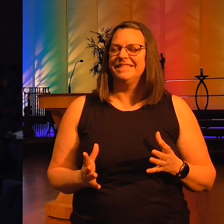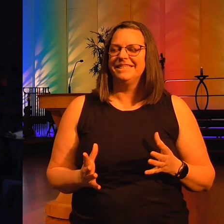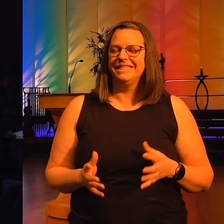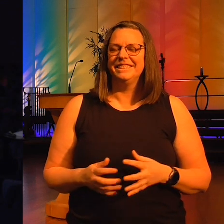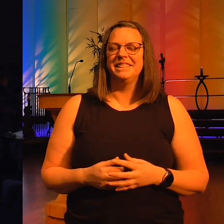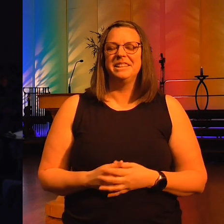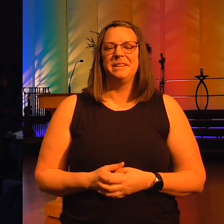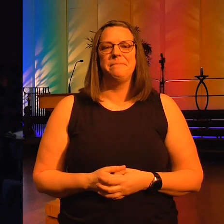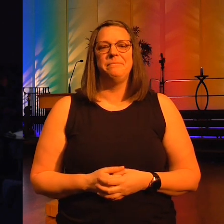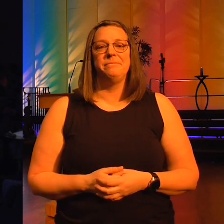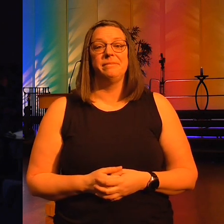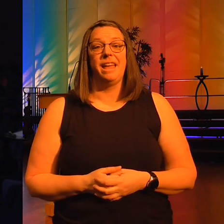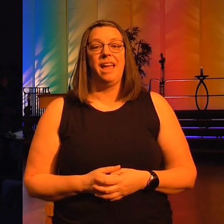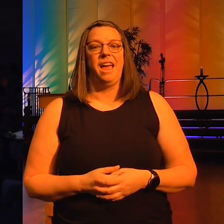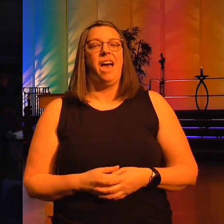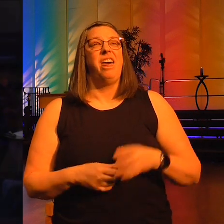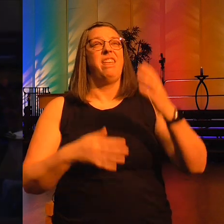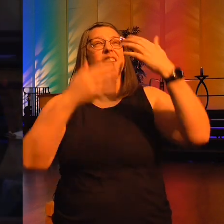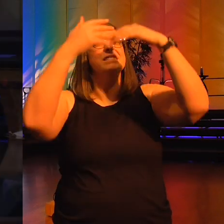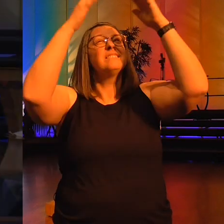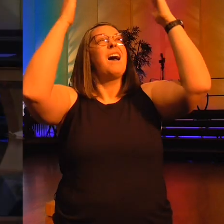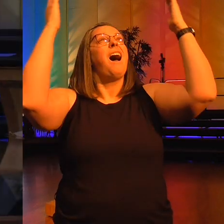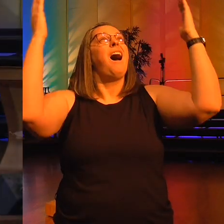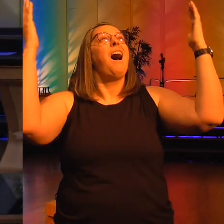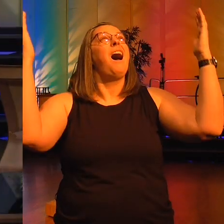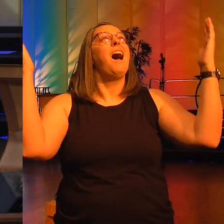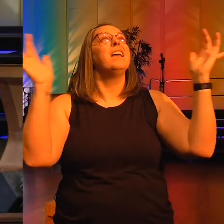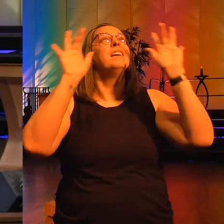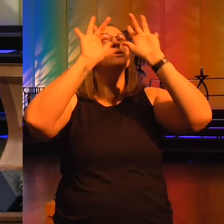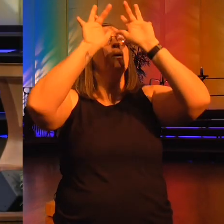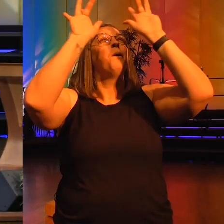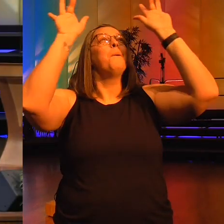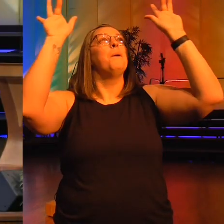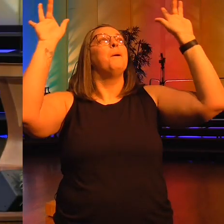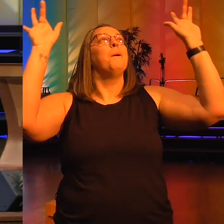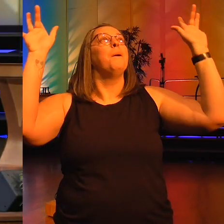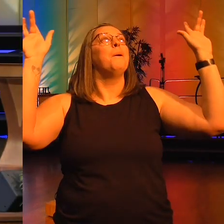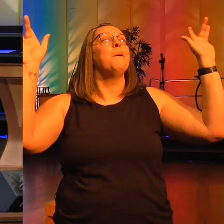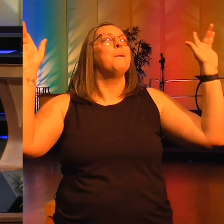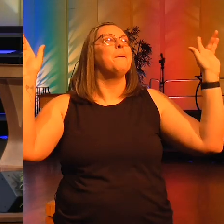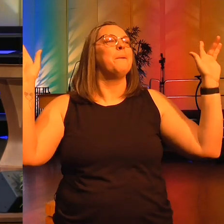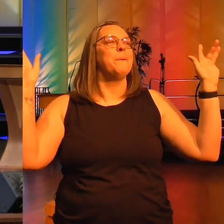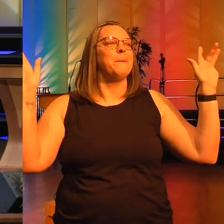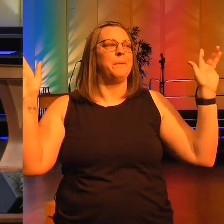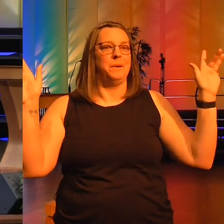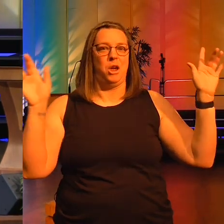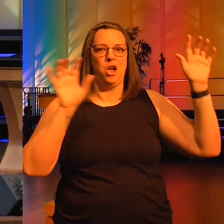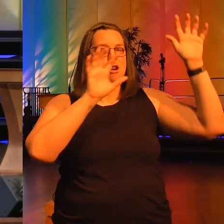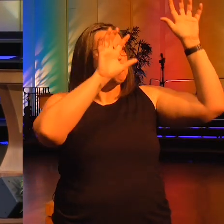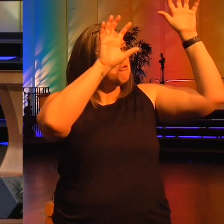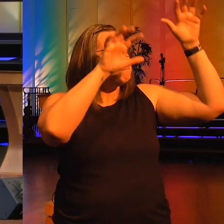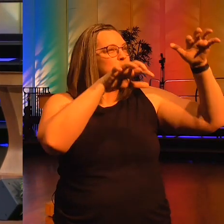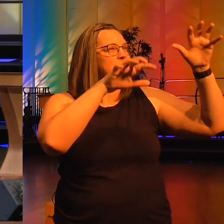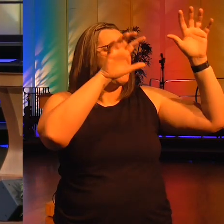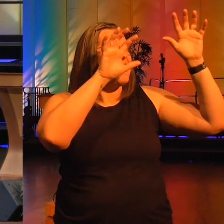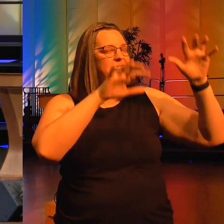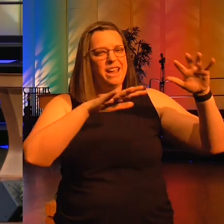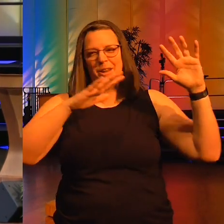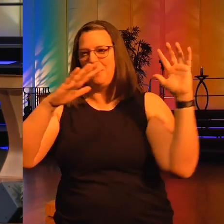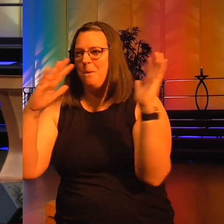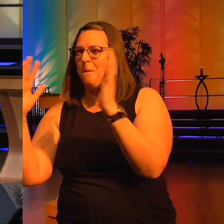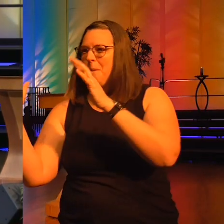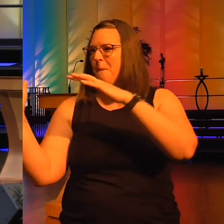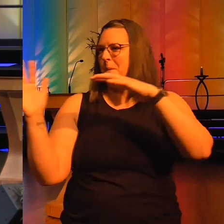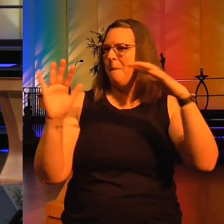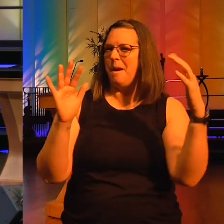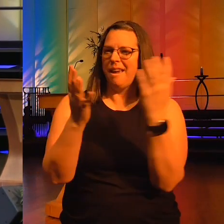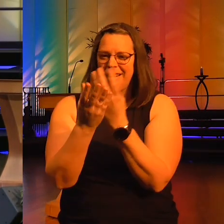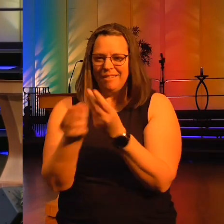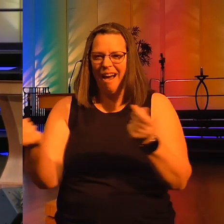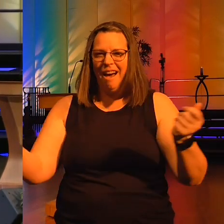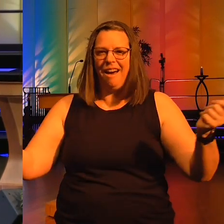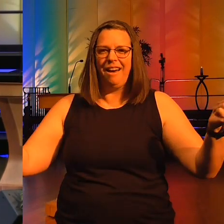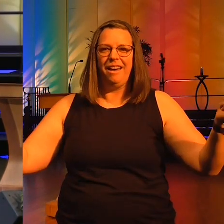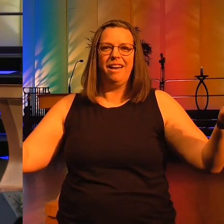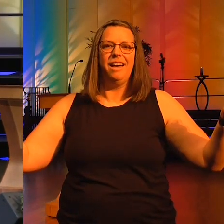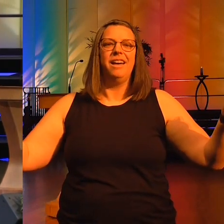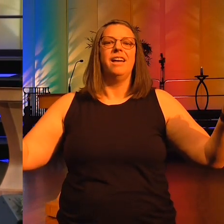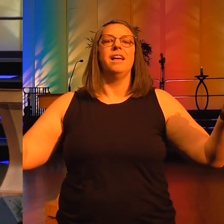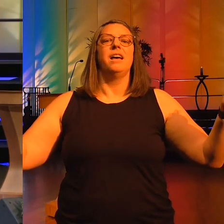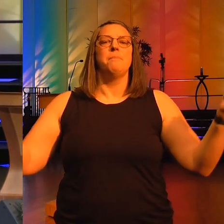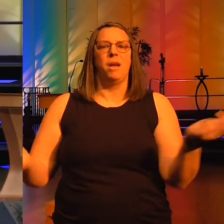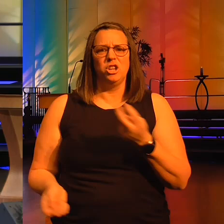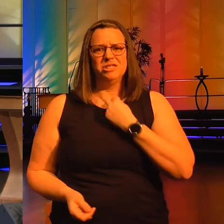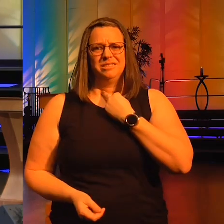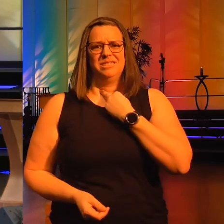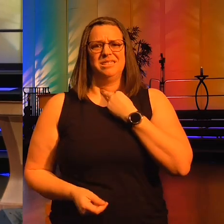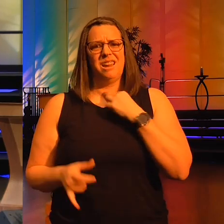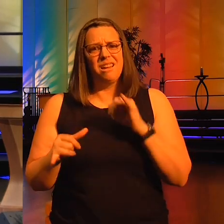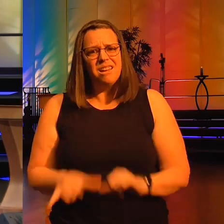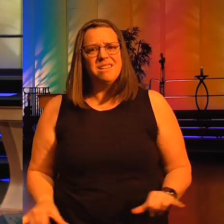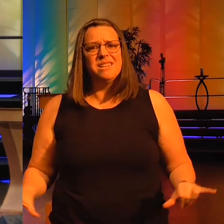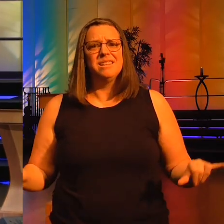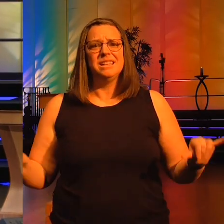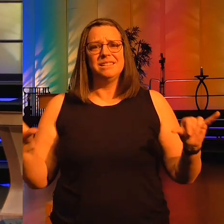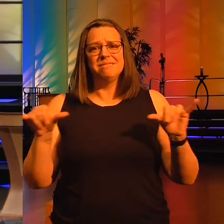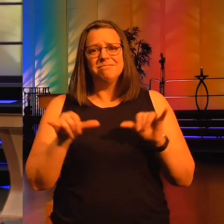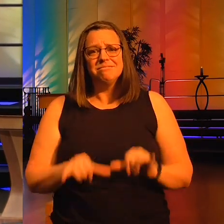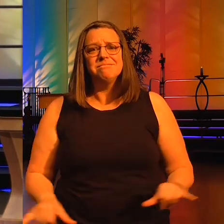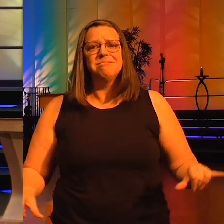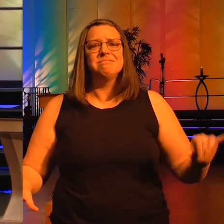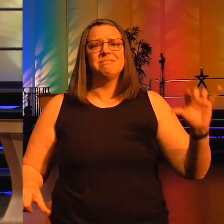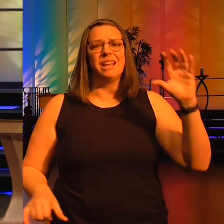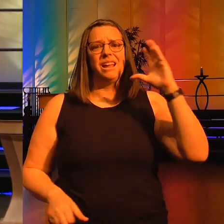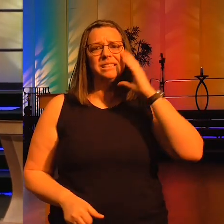will the sky finally open the rain and wind stop blowing but just stuck out in the same old storm